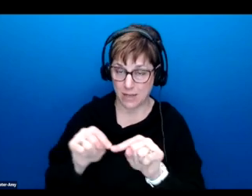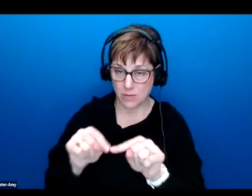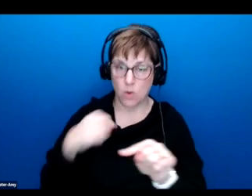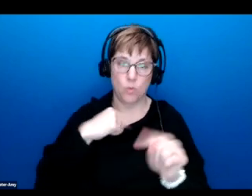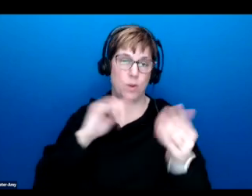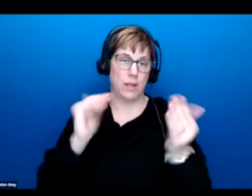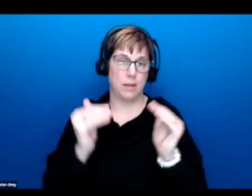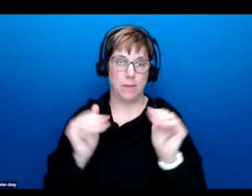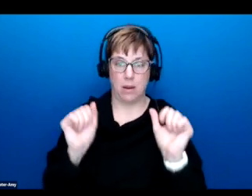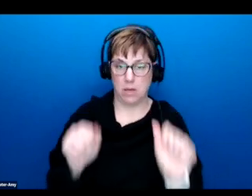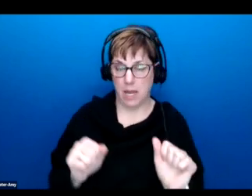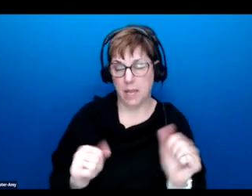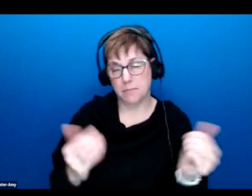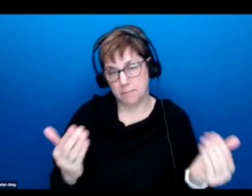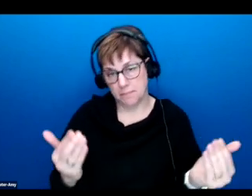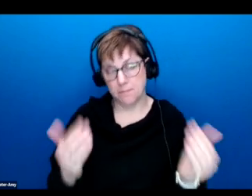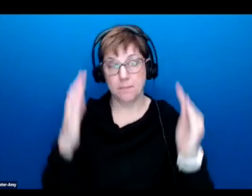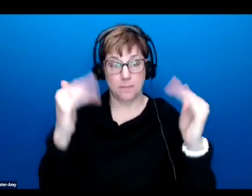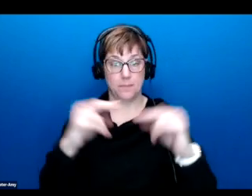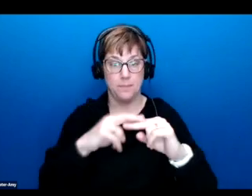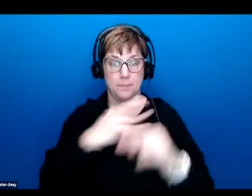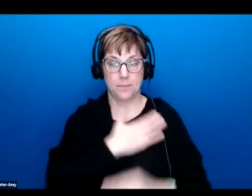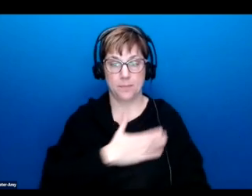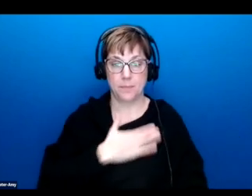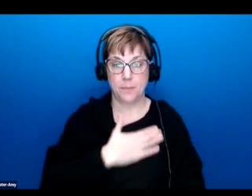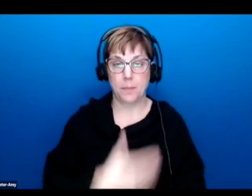but next slide, please.